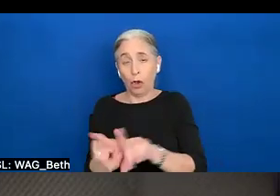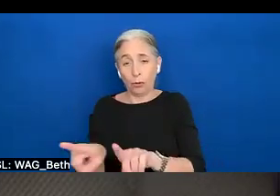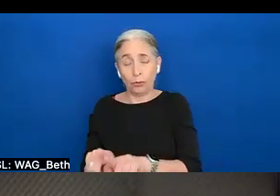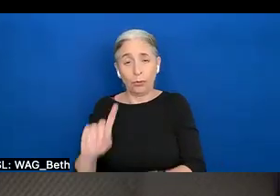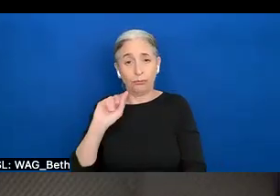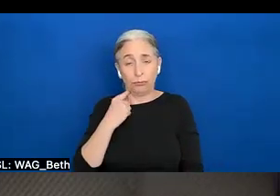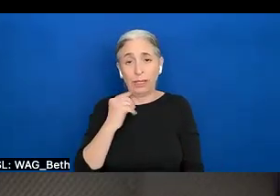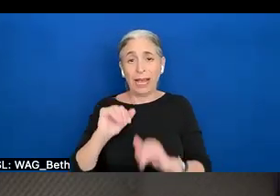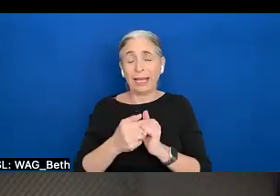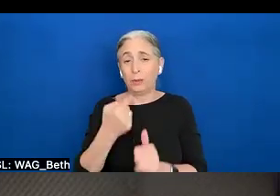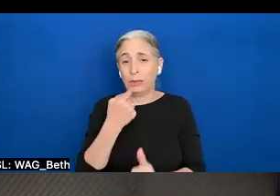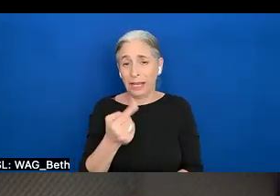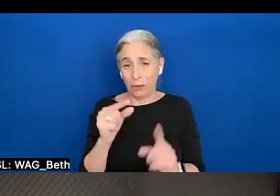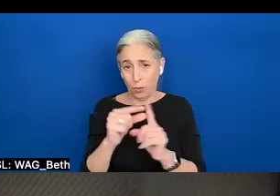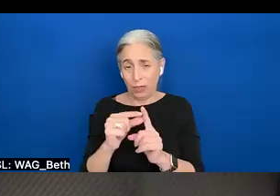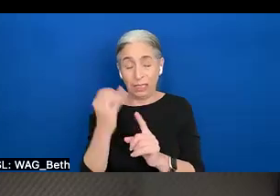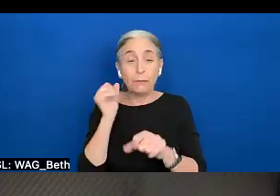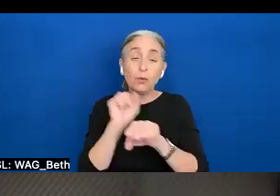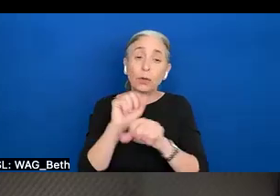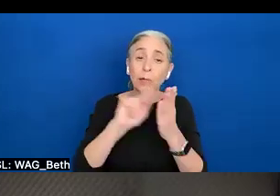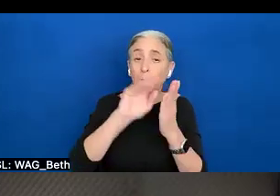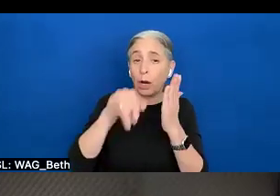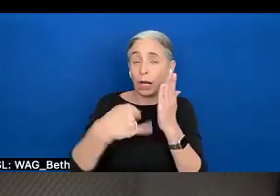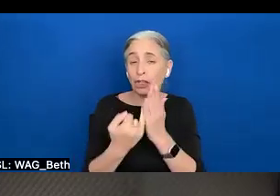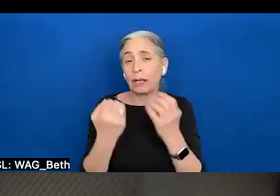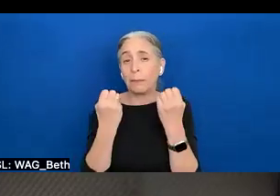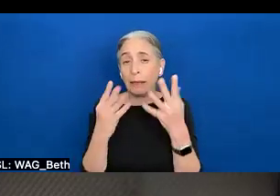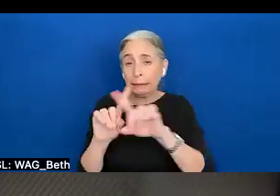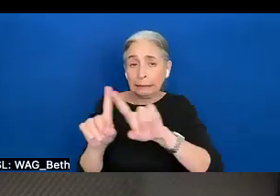If you are working on a project where multiple language